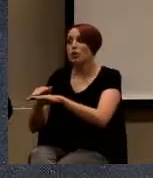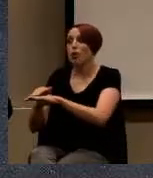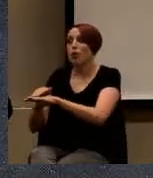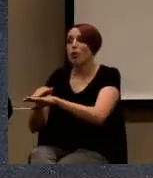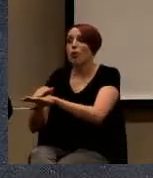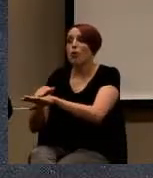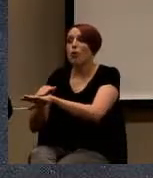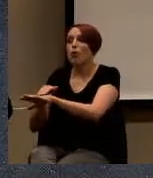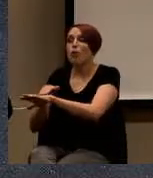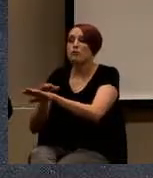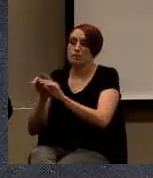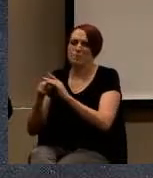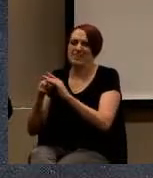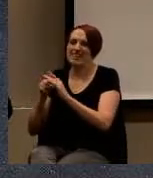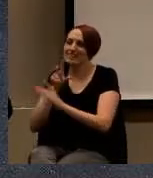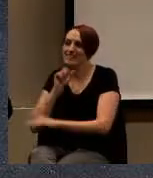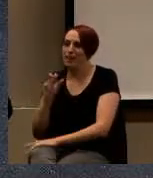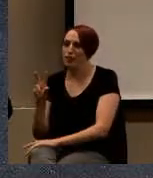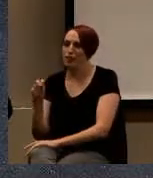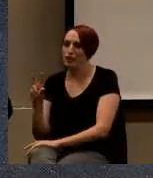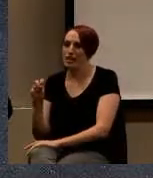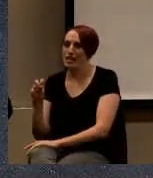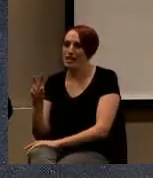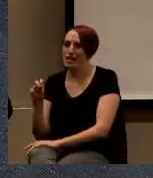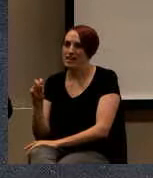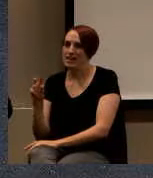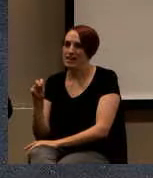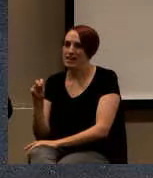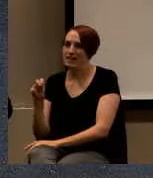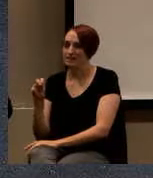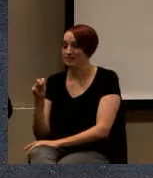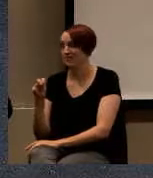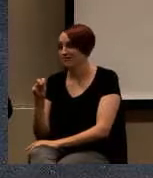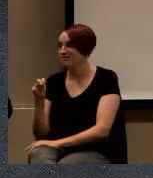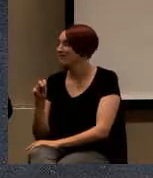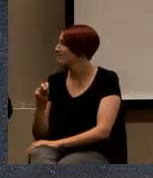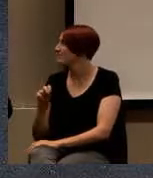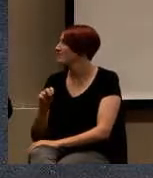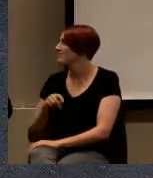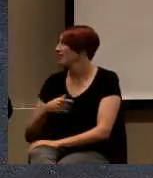around the age 30. We still tend to make good decisions, but it